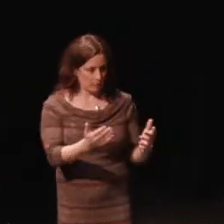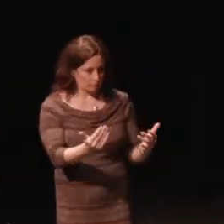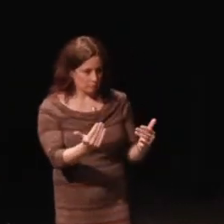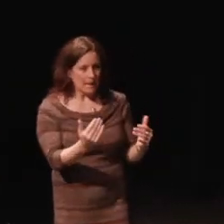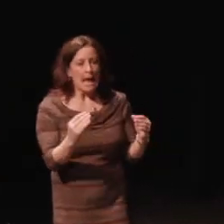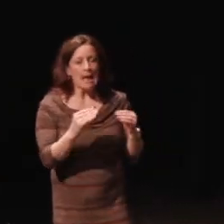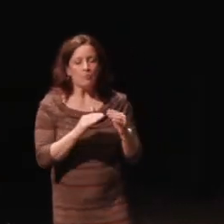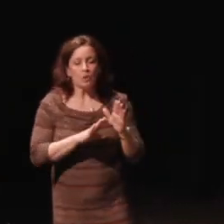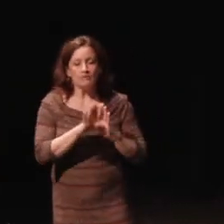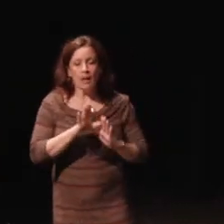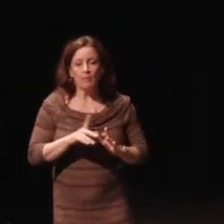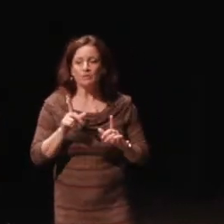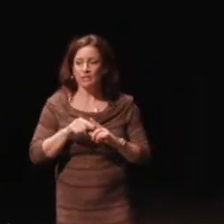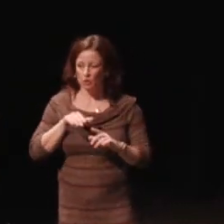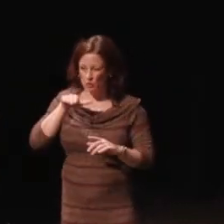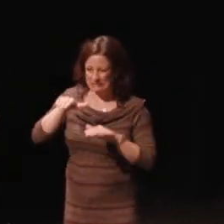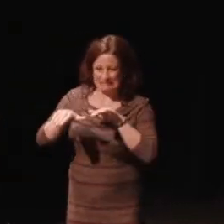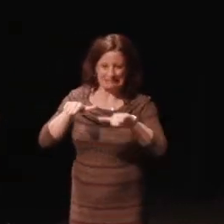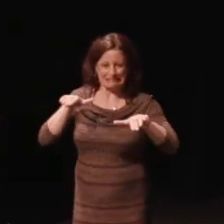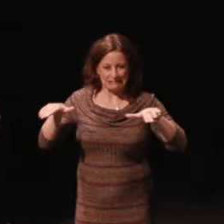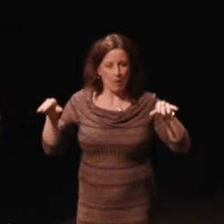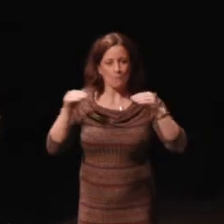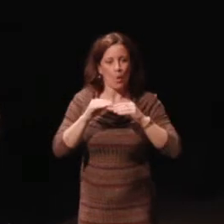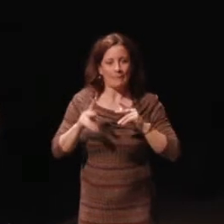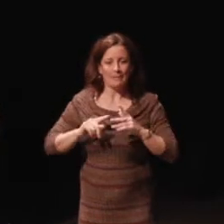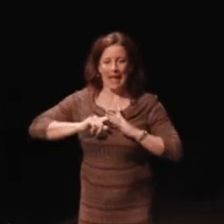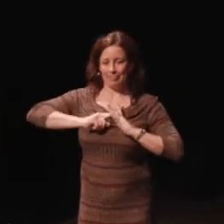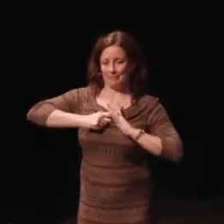reach out to more people at the beginning of development.